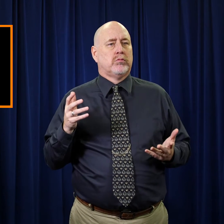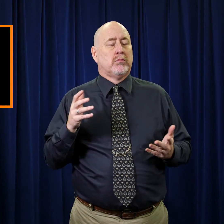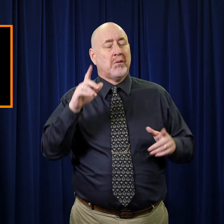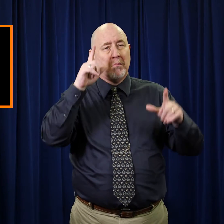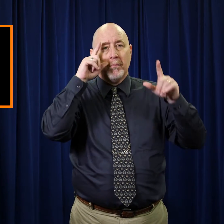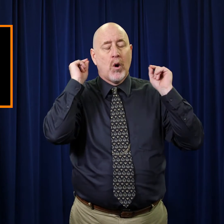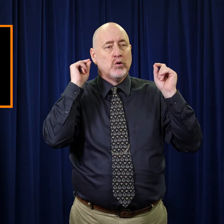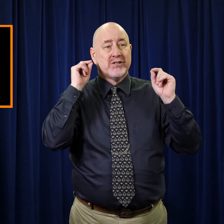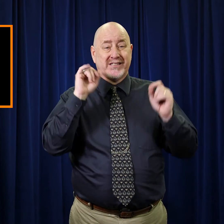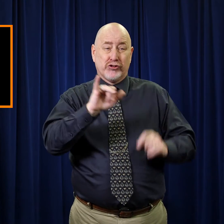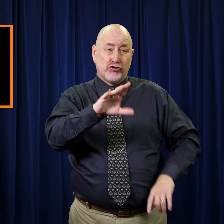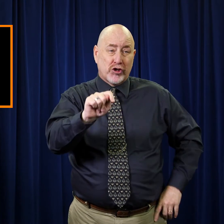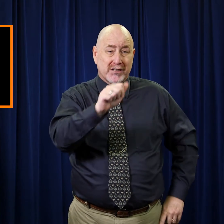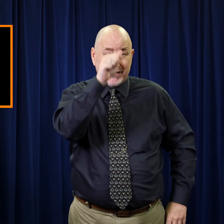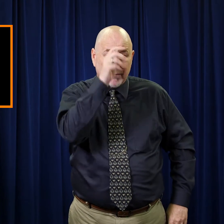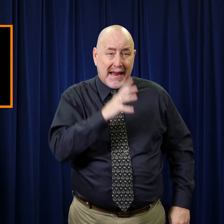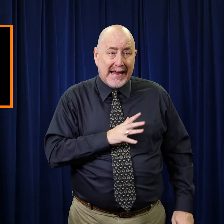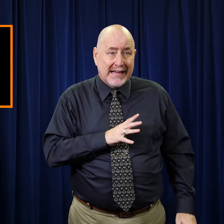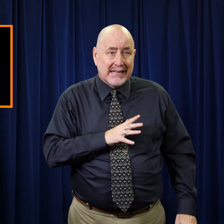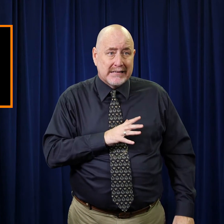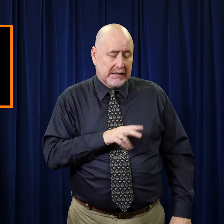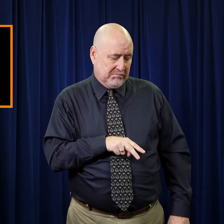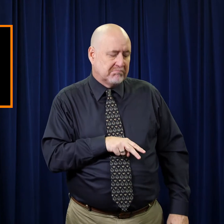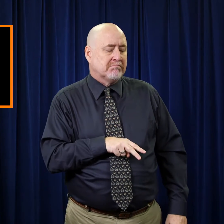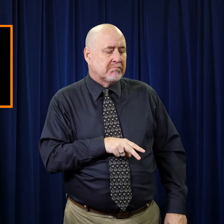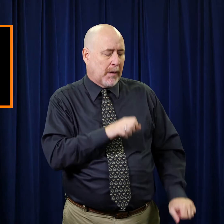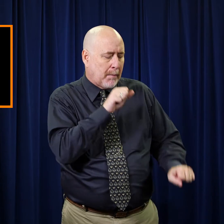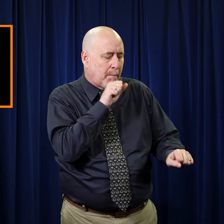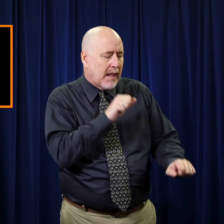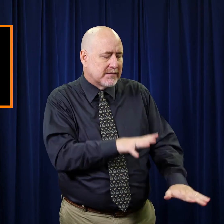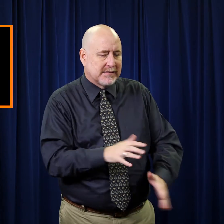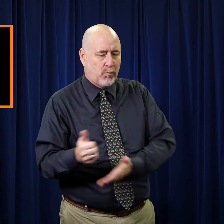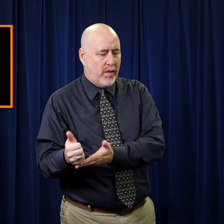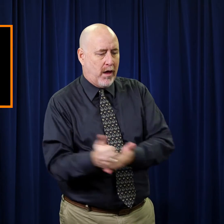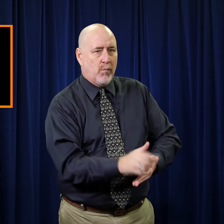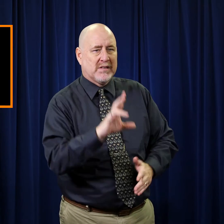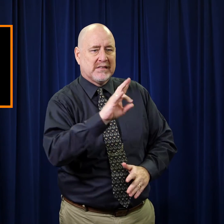He's just a man and God then blesses him